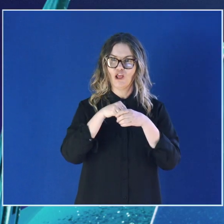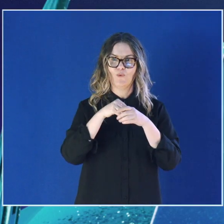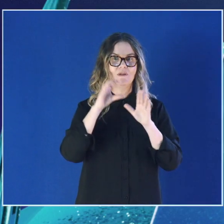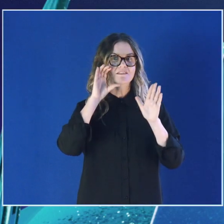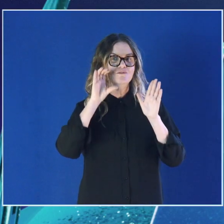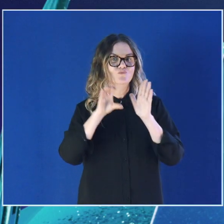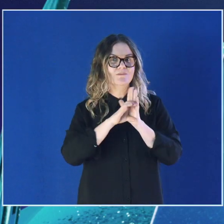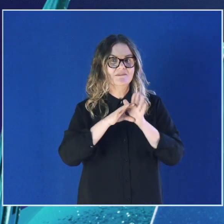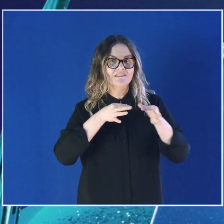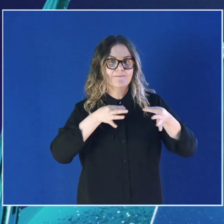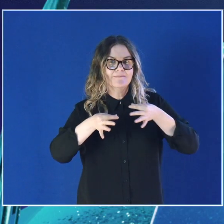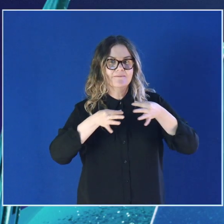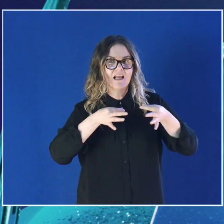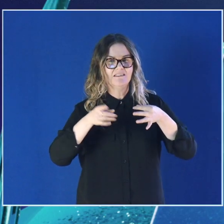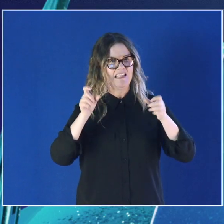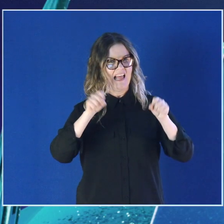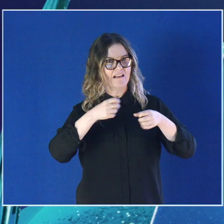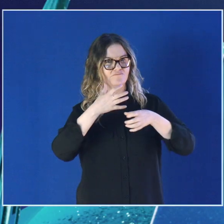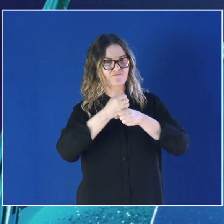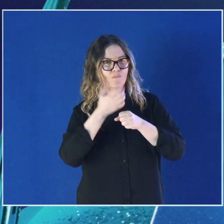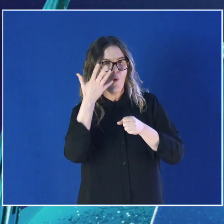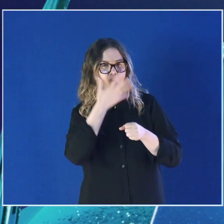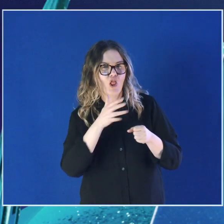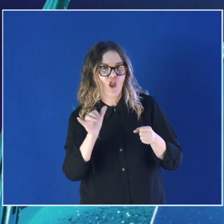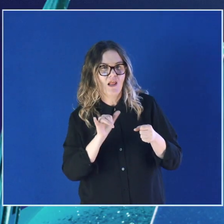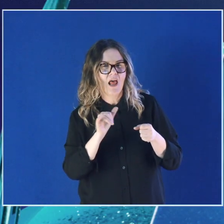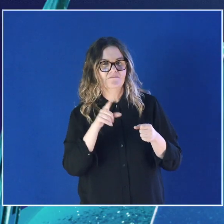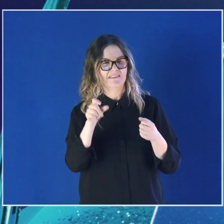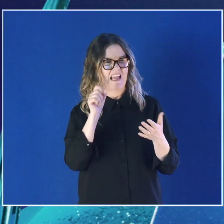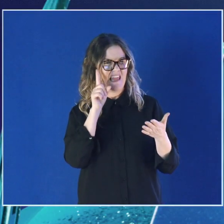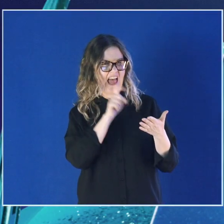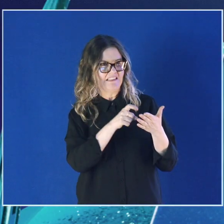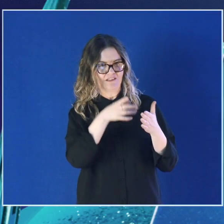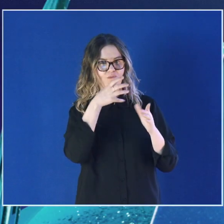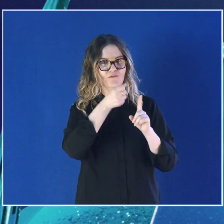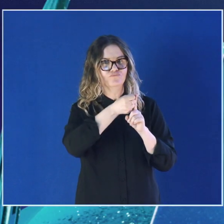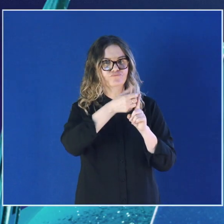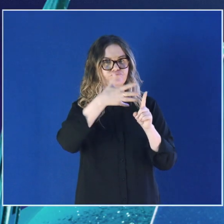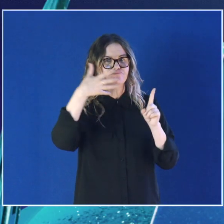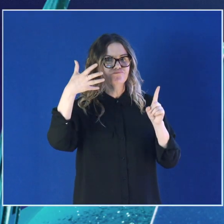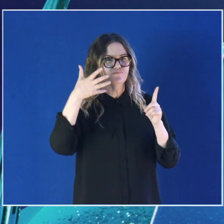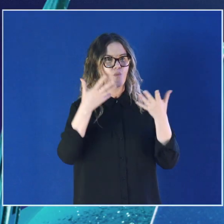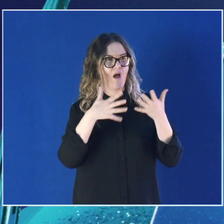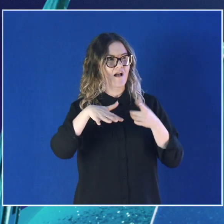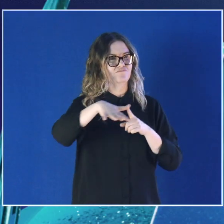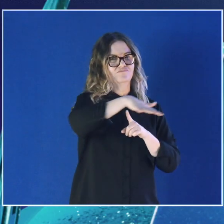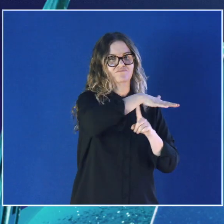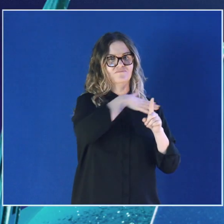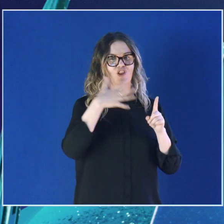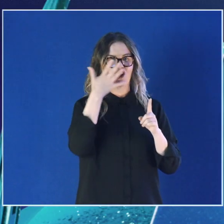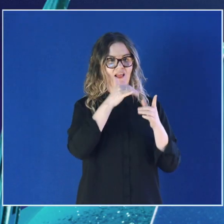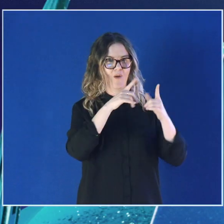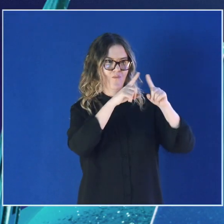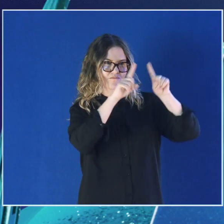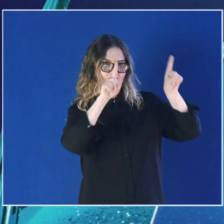making visual information more accessible. Natural-sounding HD voices make extended reading more comfortable,